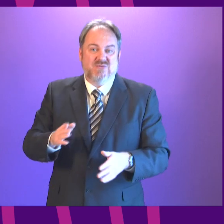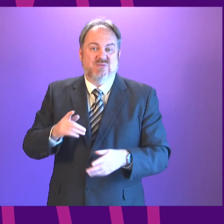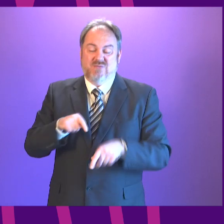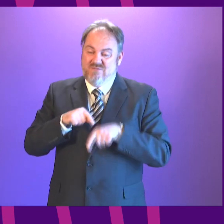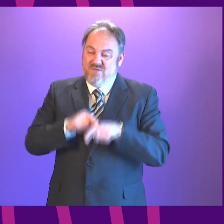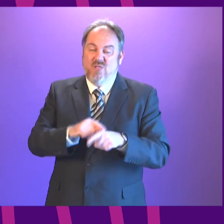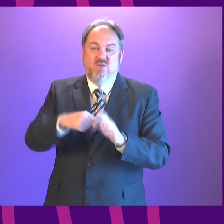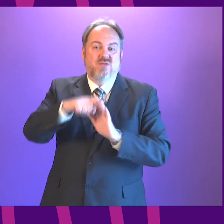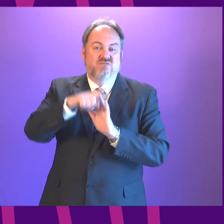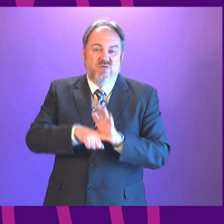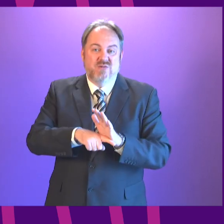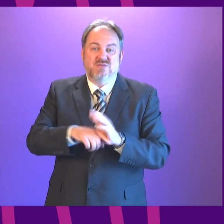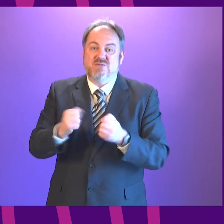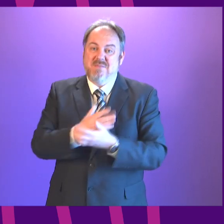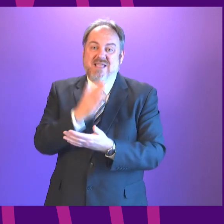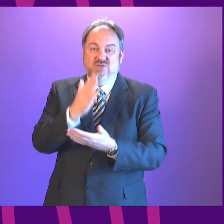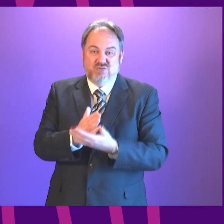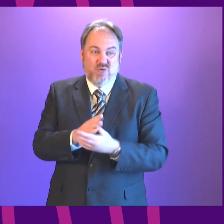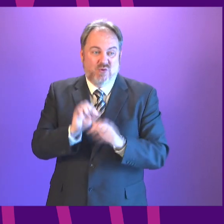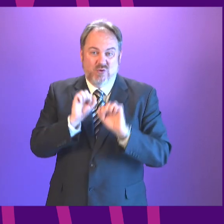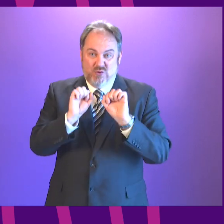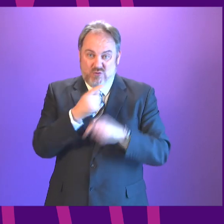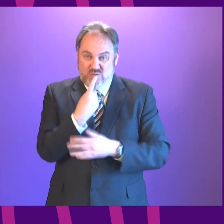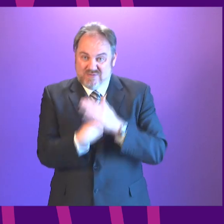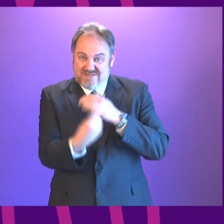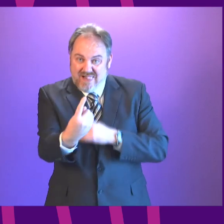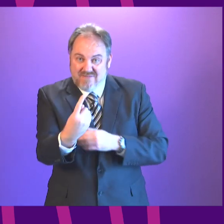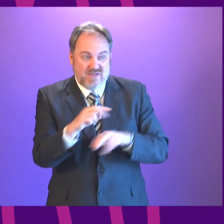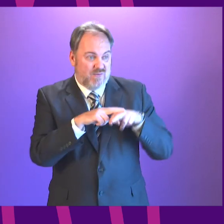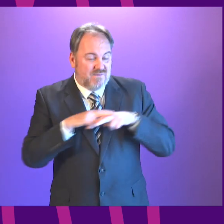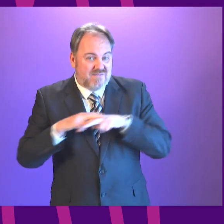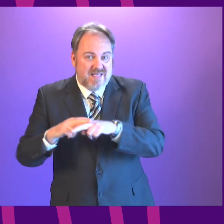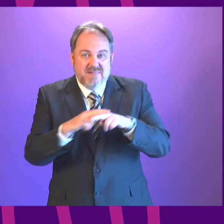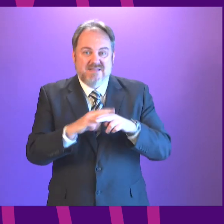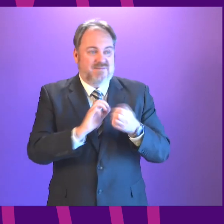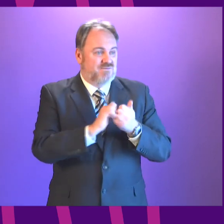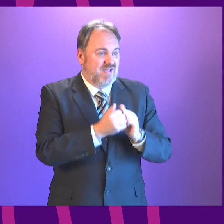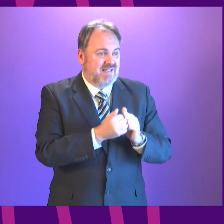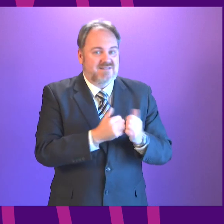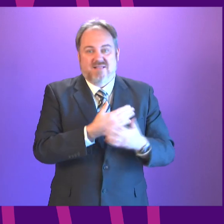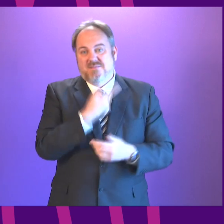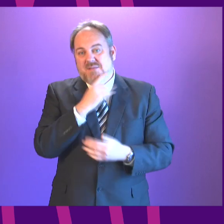loved ones safe at this extremely difficult and challenging time. I want to thank everyone